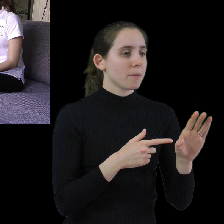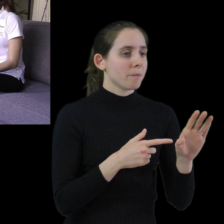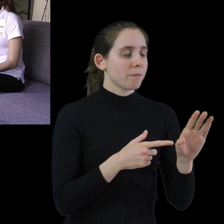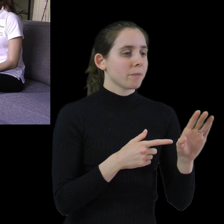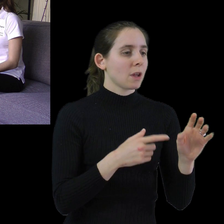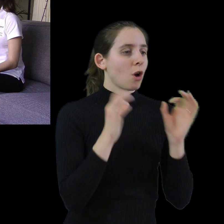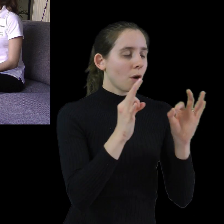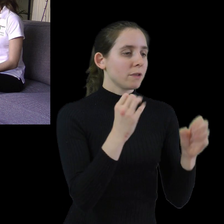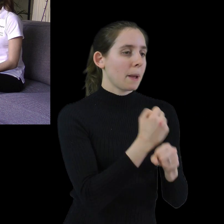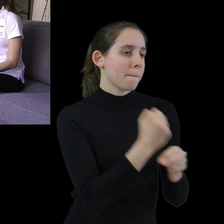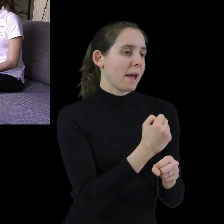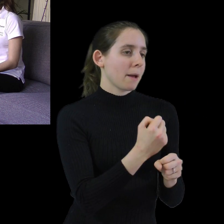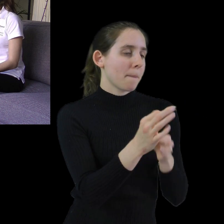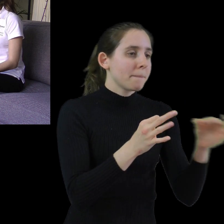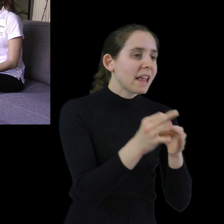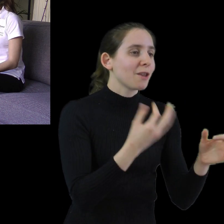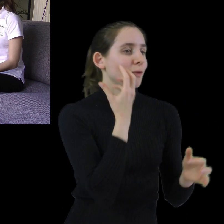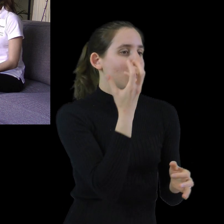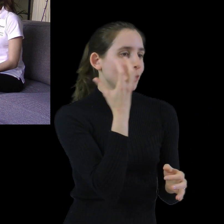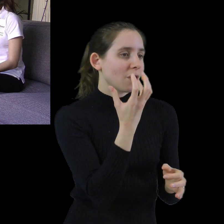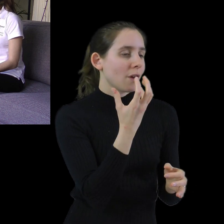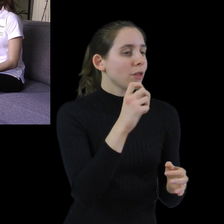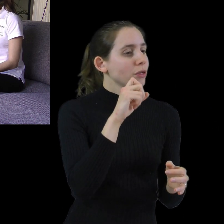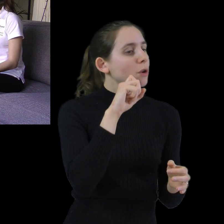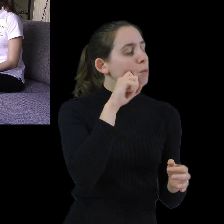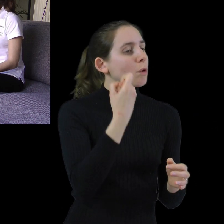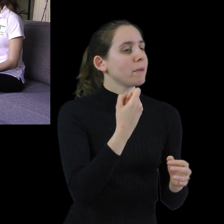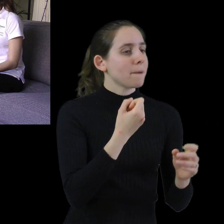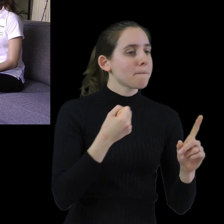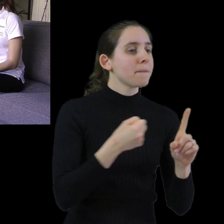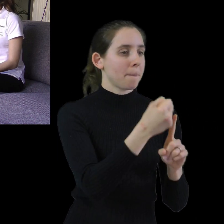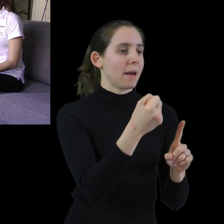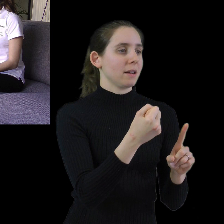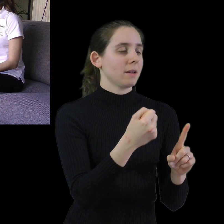hopefully make plans for the future that are going to be relevant to the folk